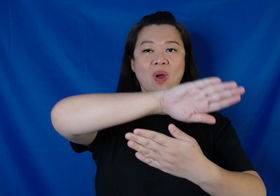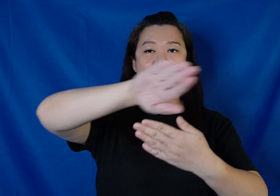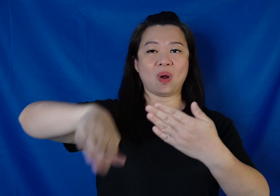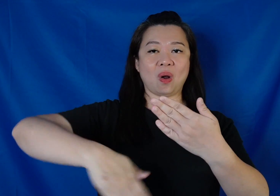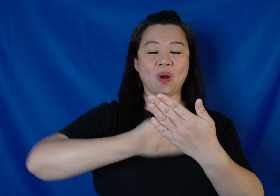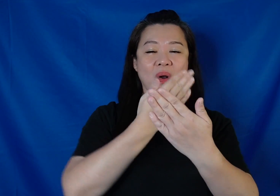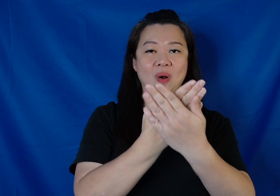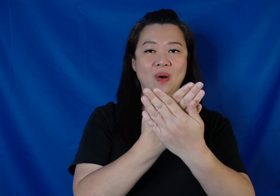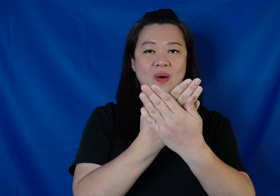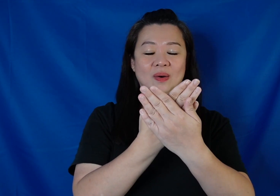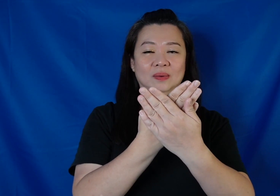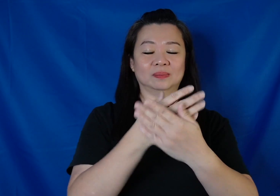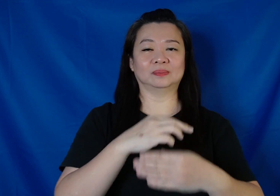ALL, complete, whole